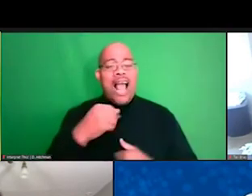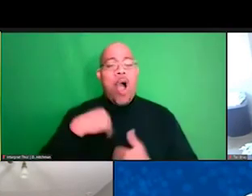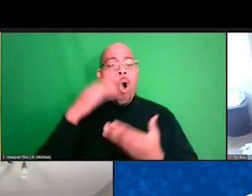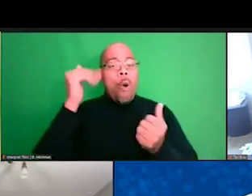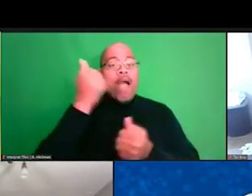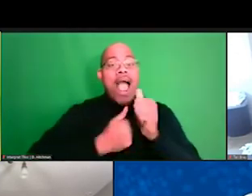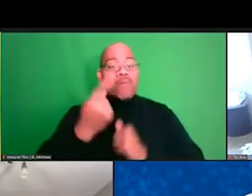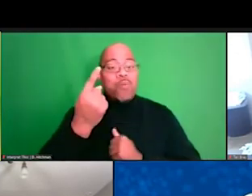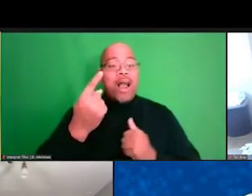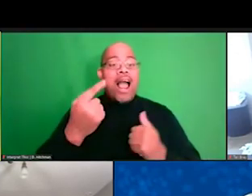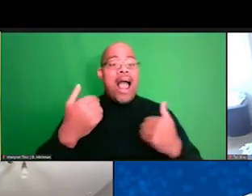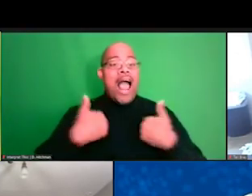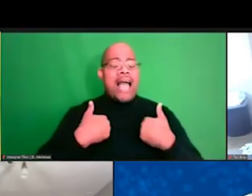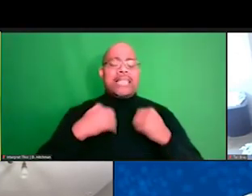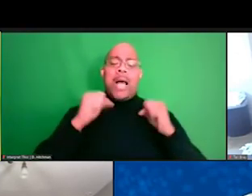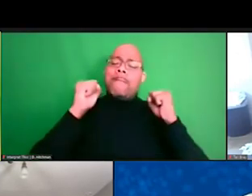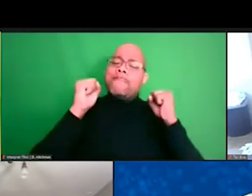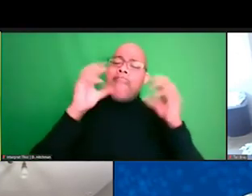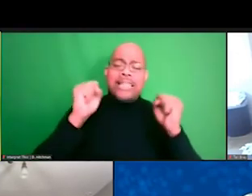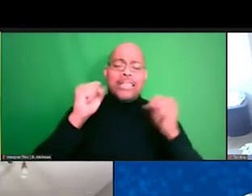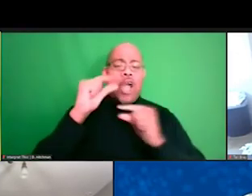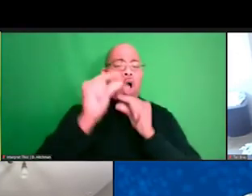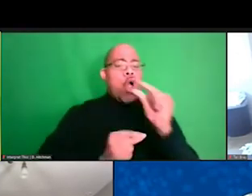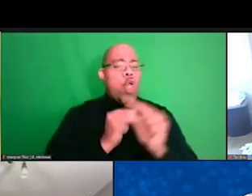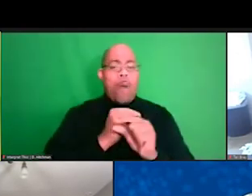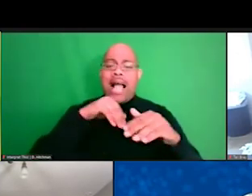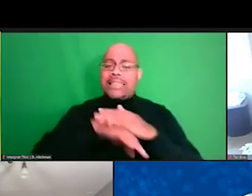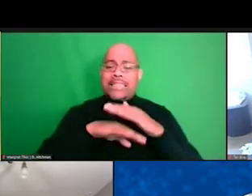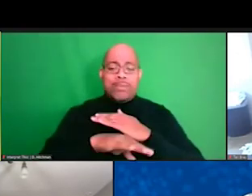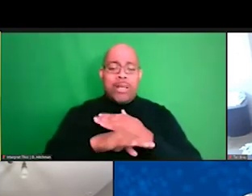everyone has an amazing Global Accessibility Awareness Day.